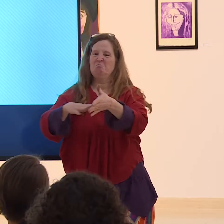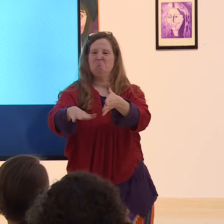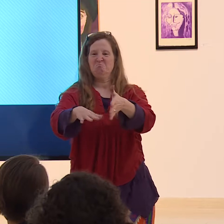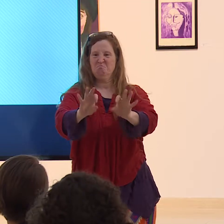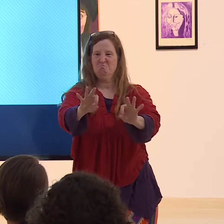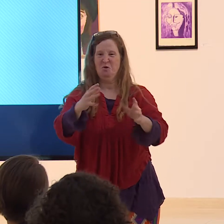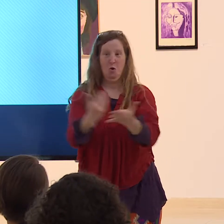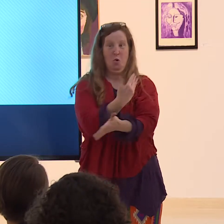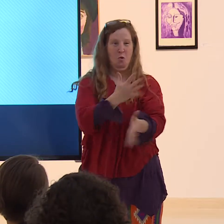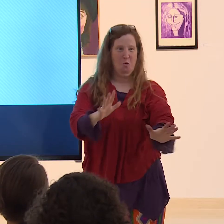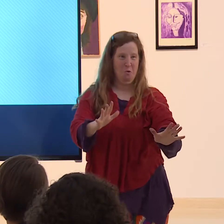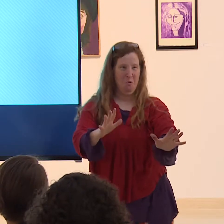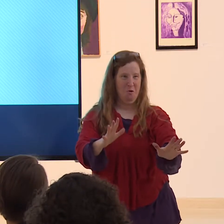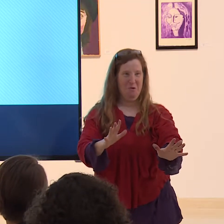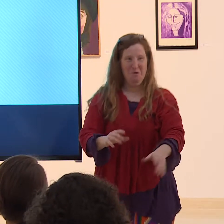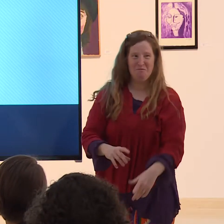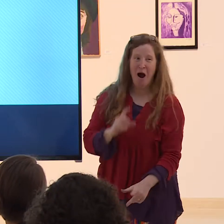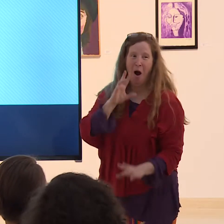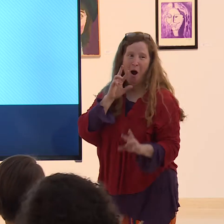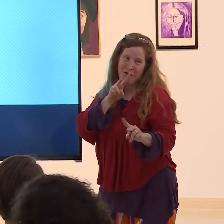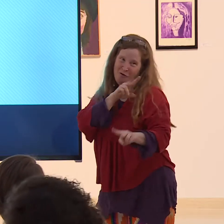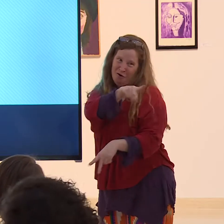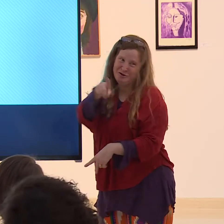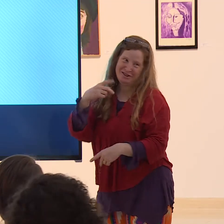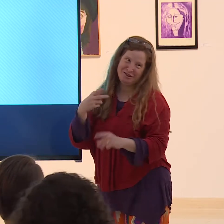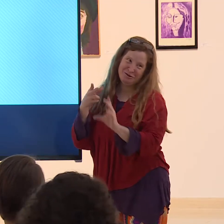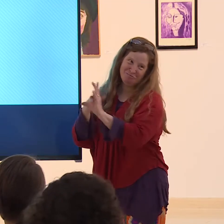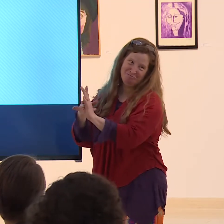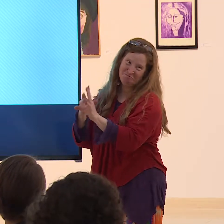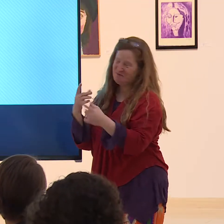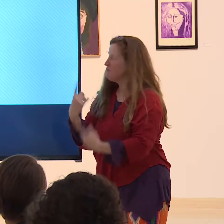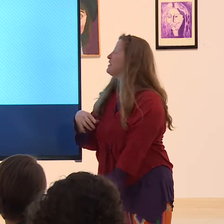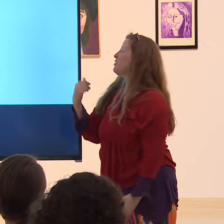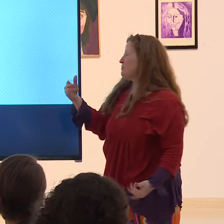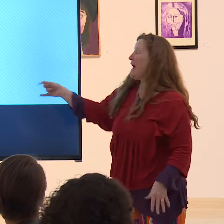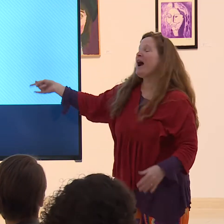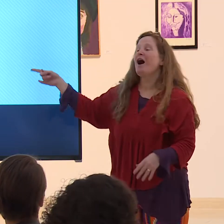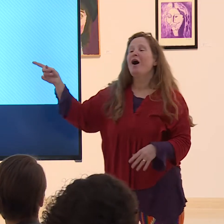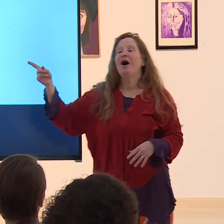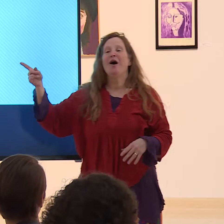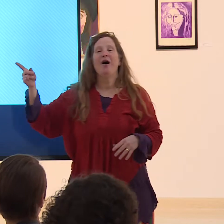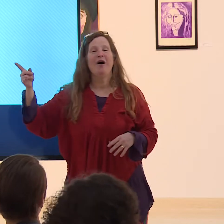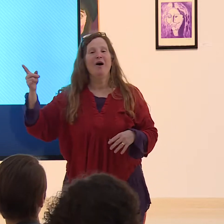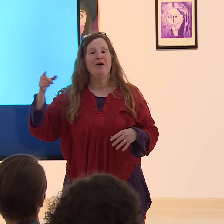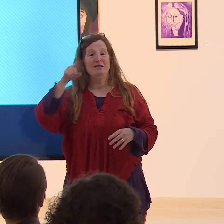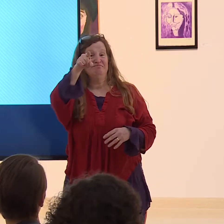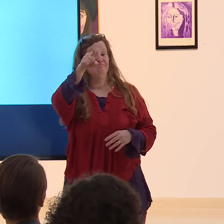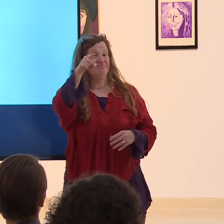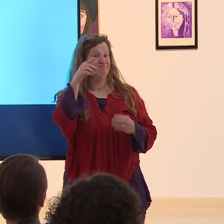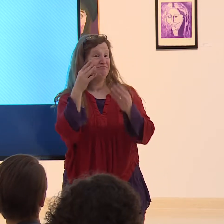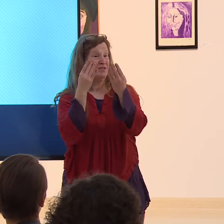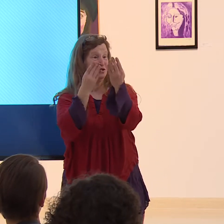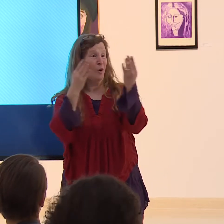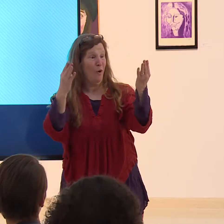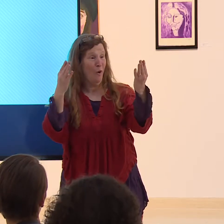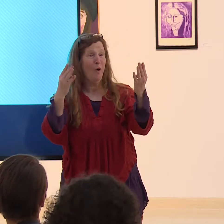Ha! For Nancy, you have a pass, but everybody else, I hope you have your paint brushes ready and are ready to join in for this challenge.